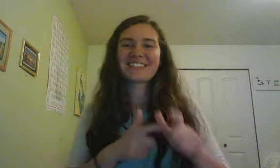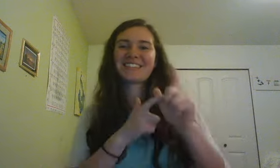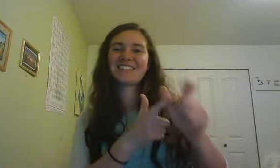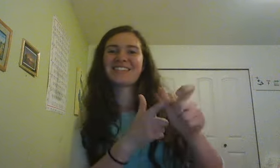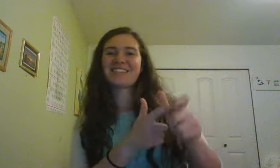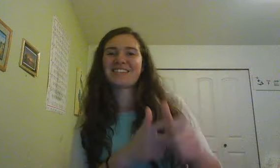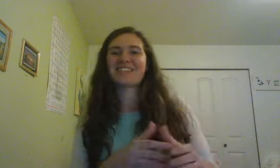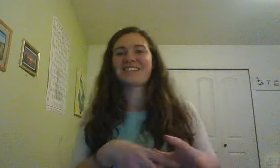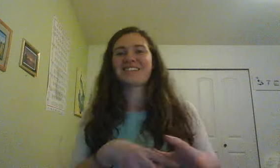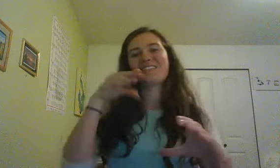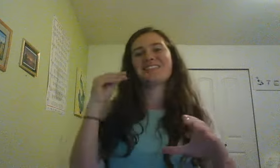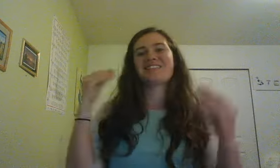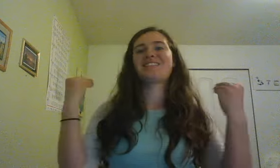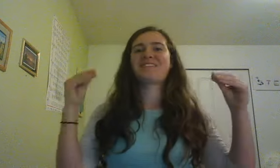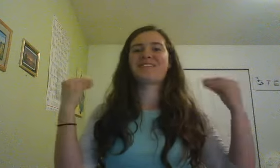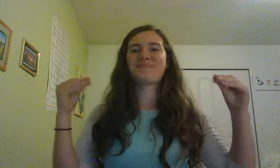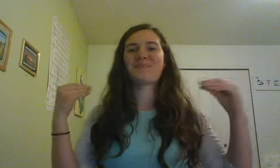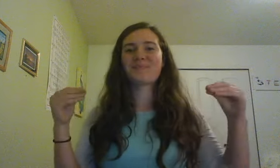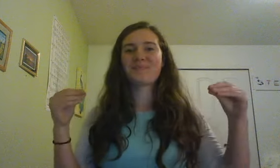The two of them scurried out of the store.